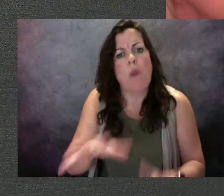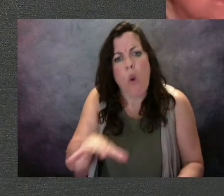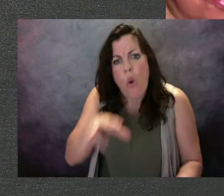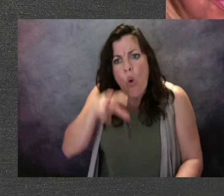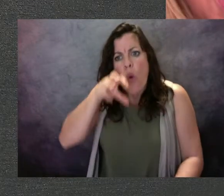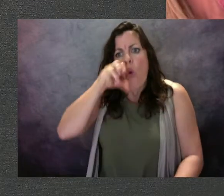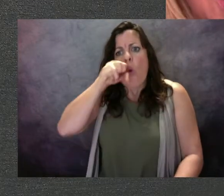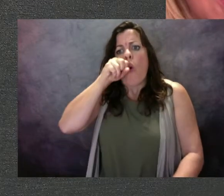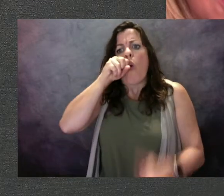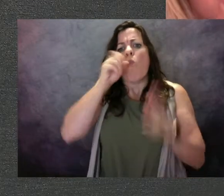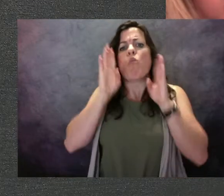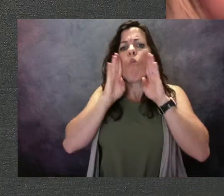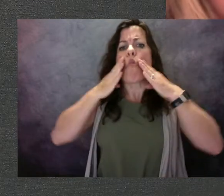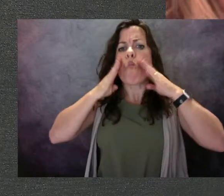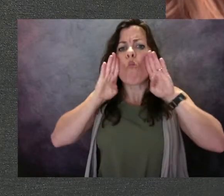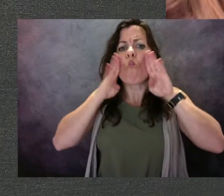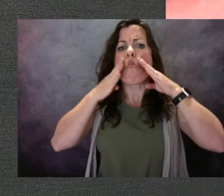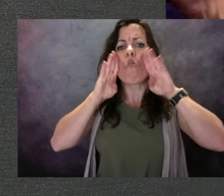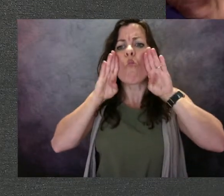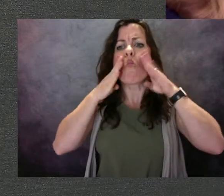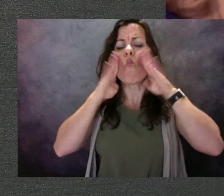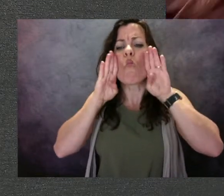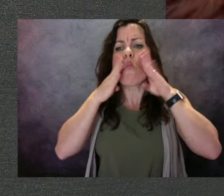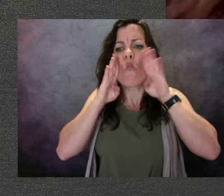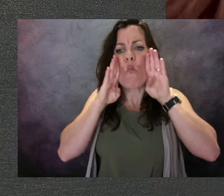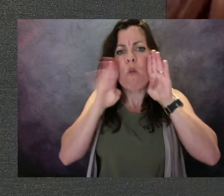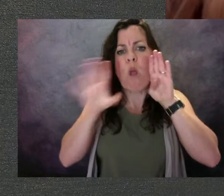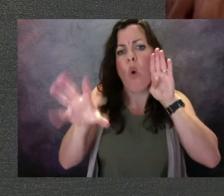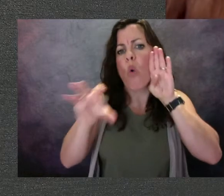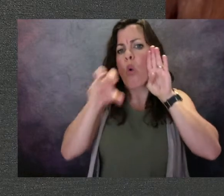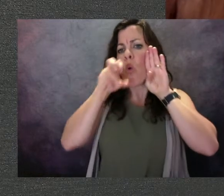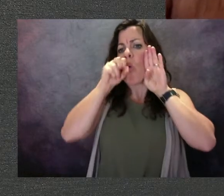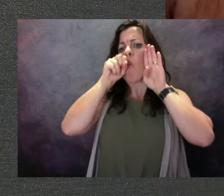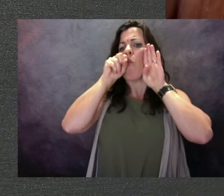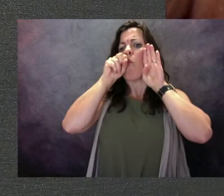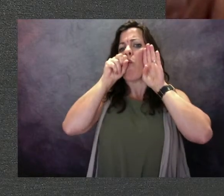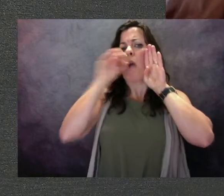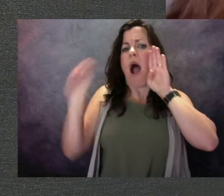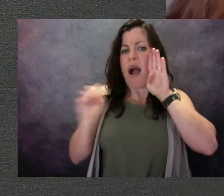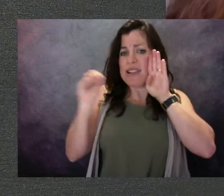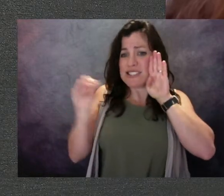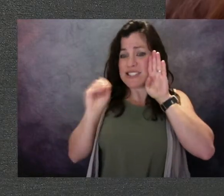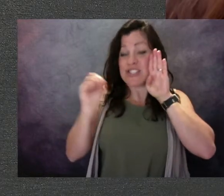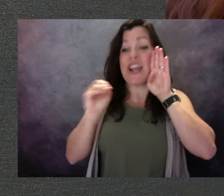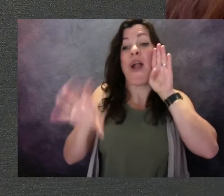and breathe oxygen so it can stay under the water. And that's what that gill helps it do.